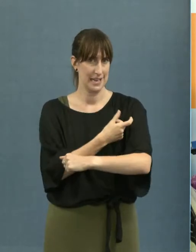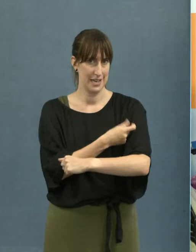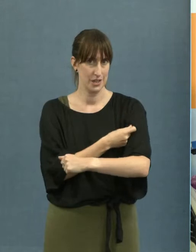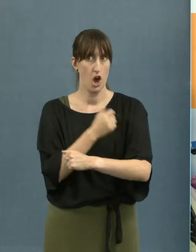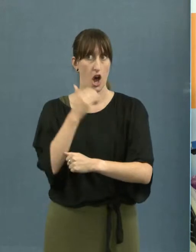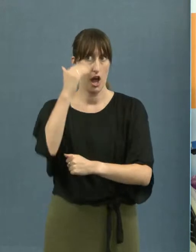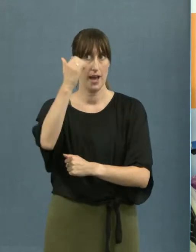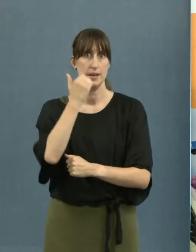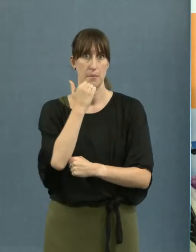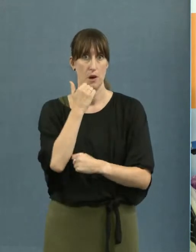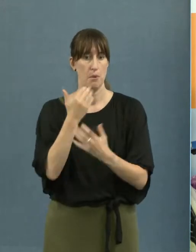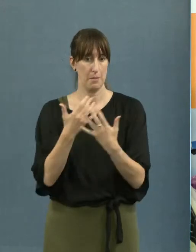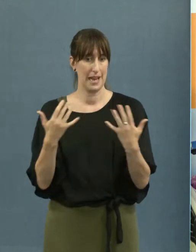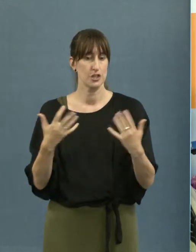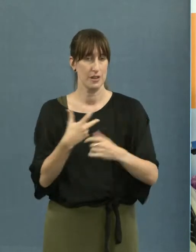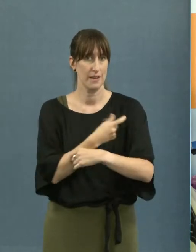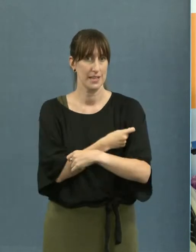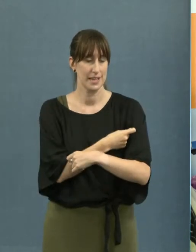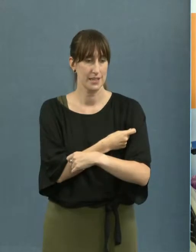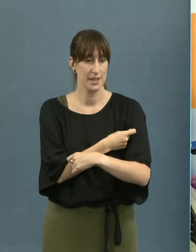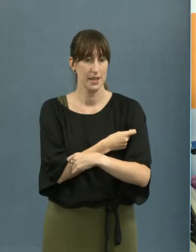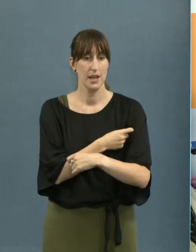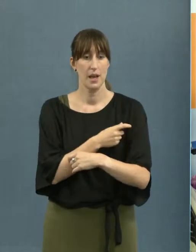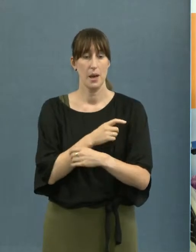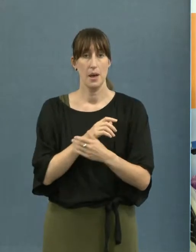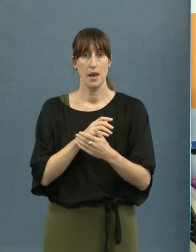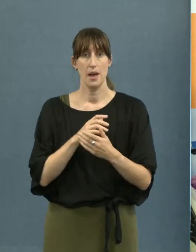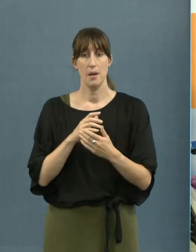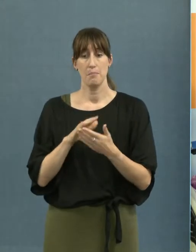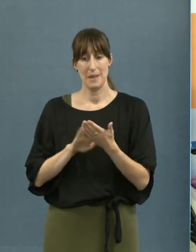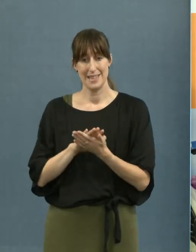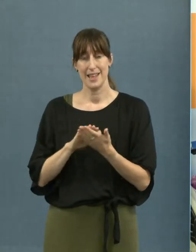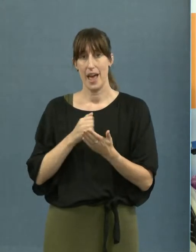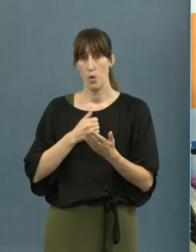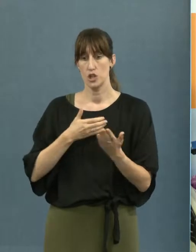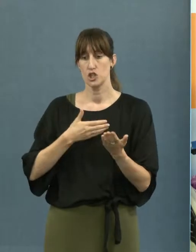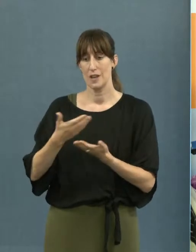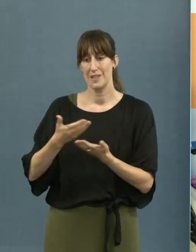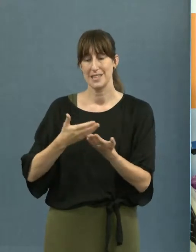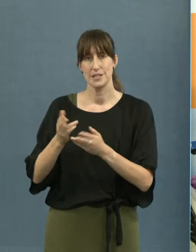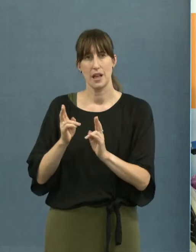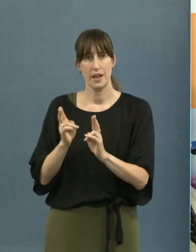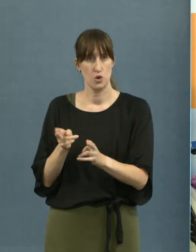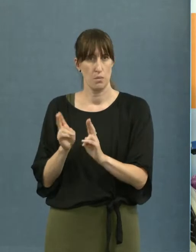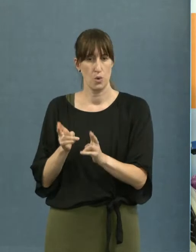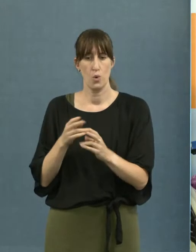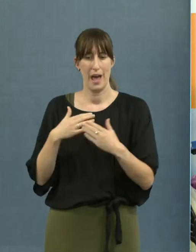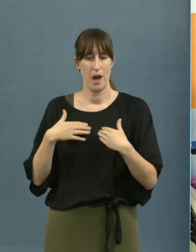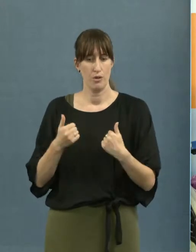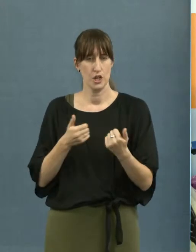we have in place, we've been able to keep services running